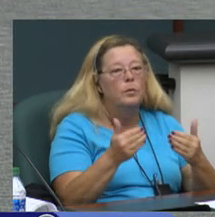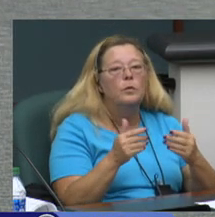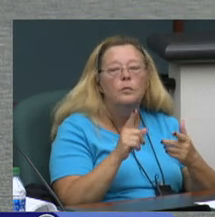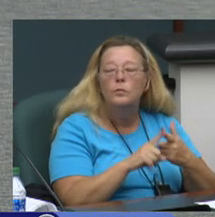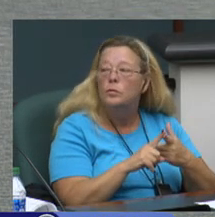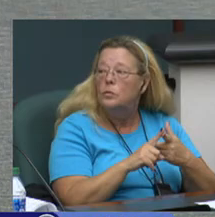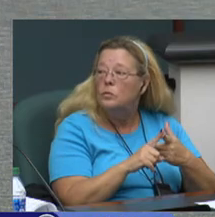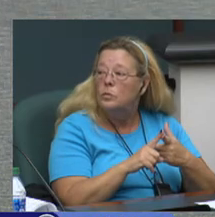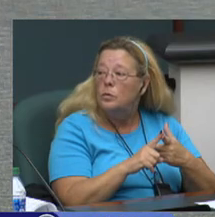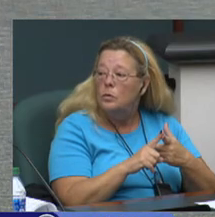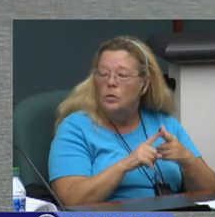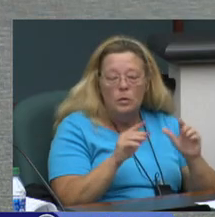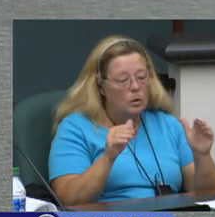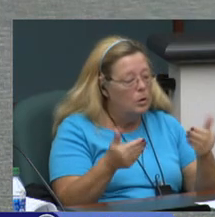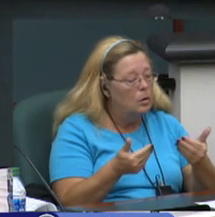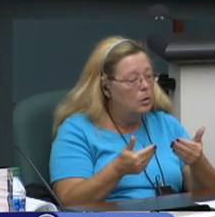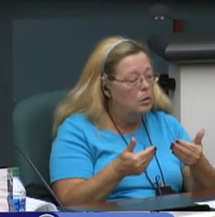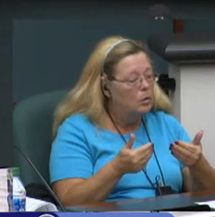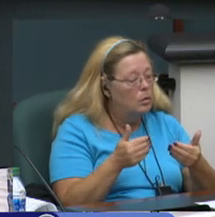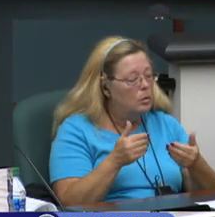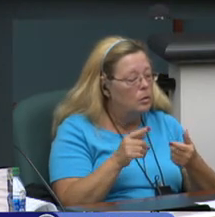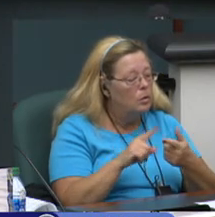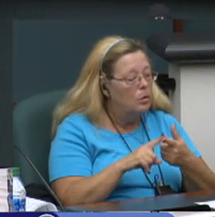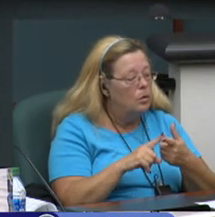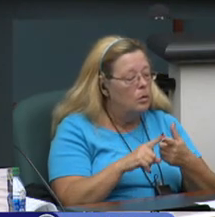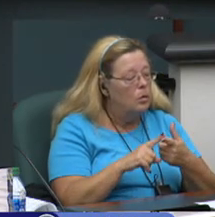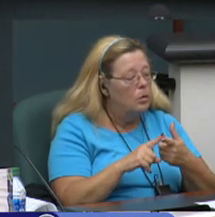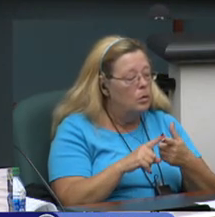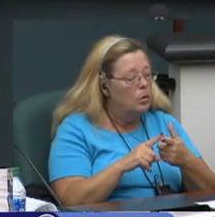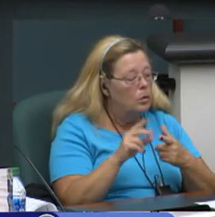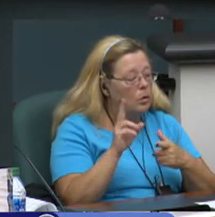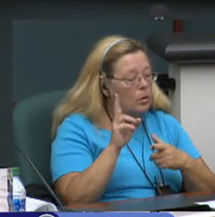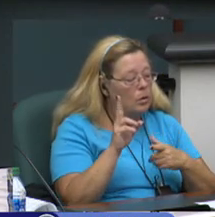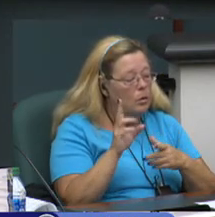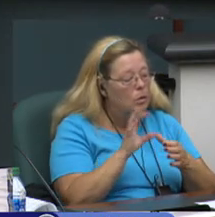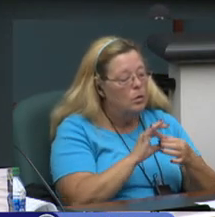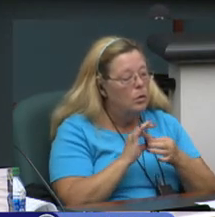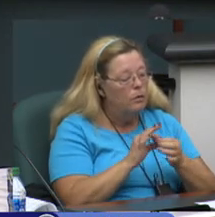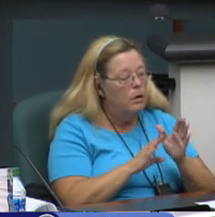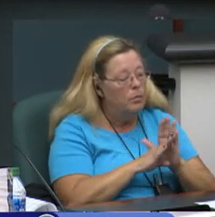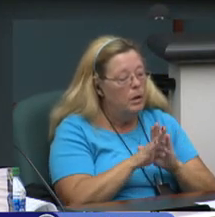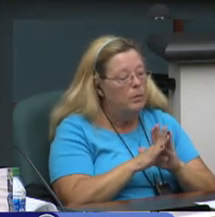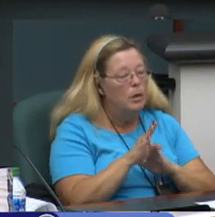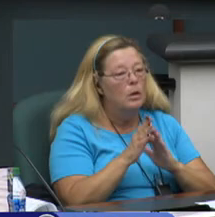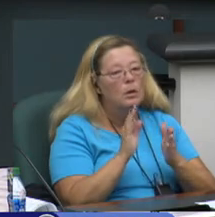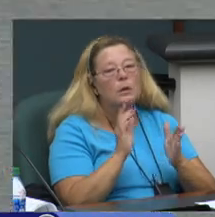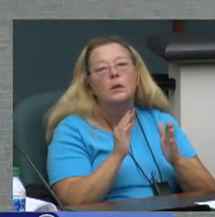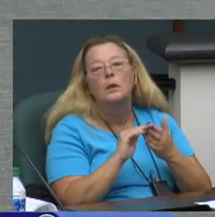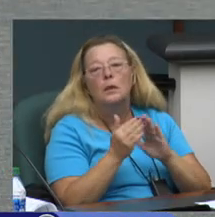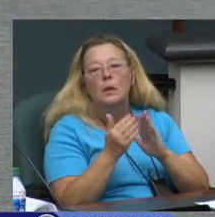introduction to proposed new high development ordinance chapter four and